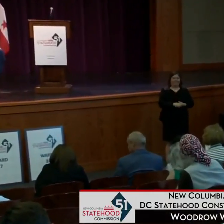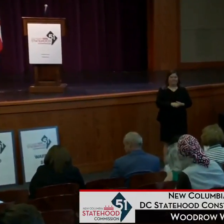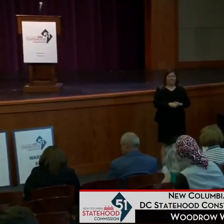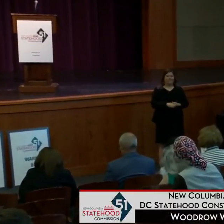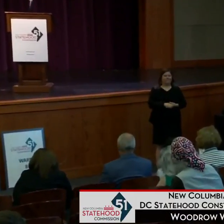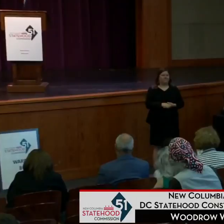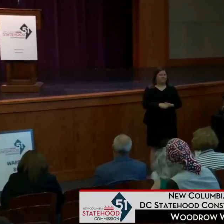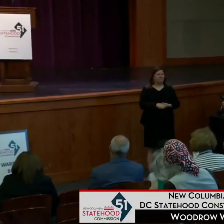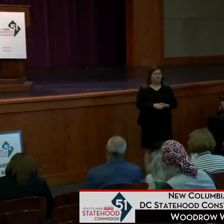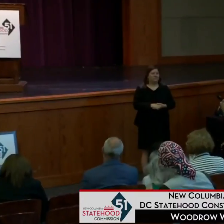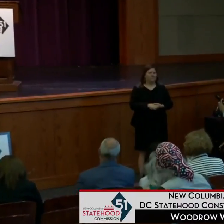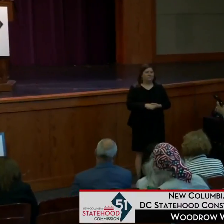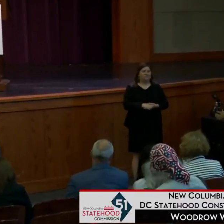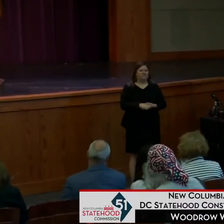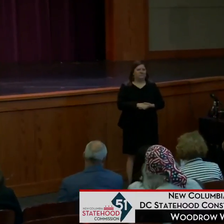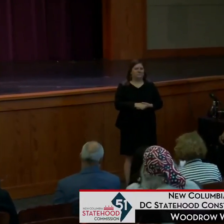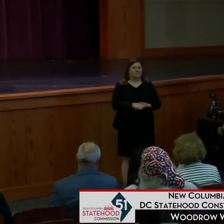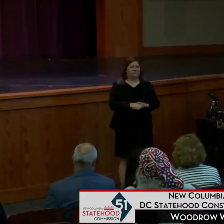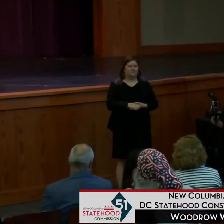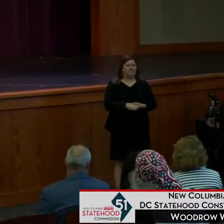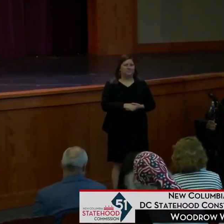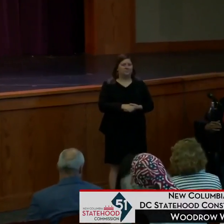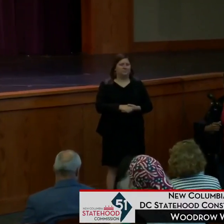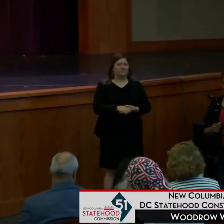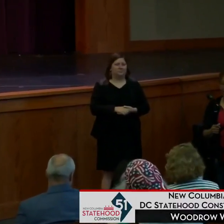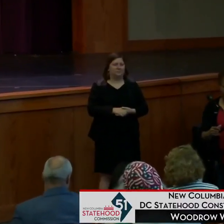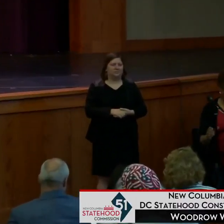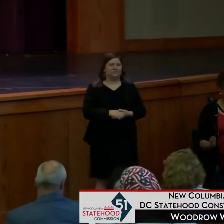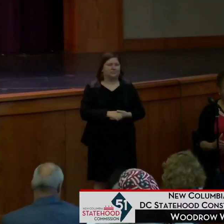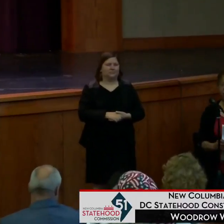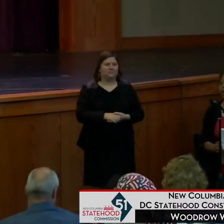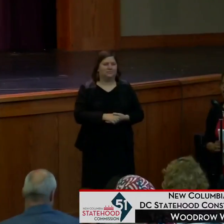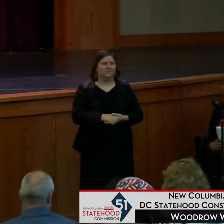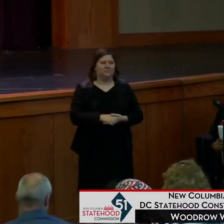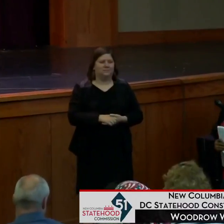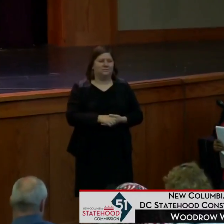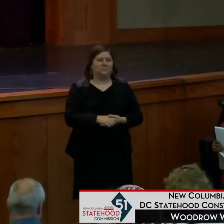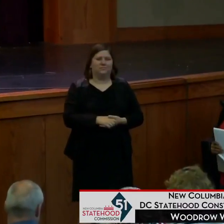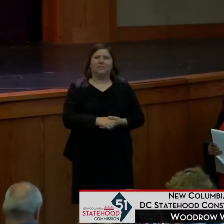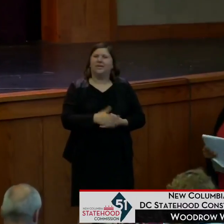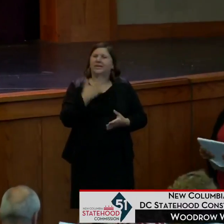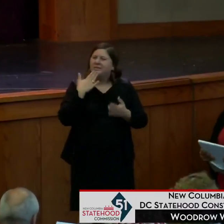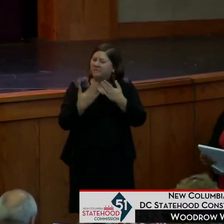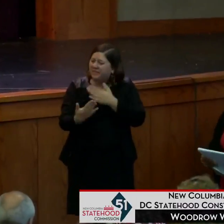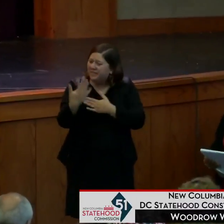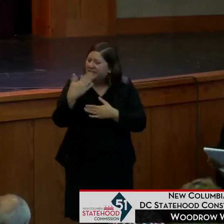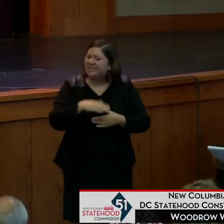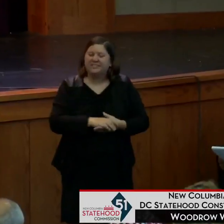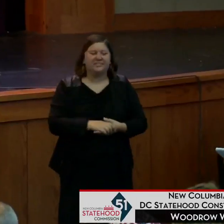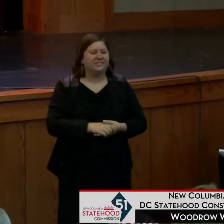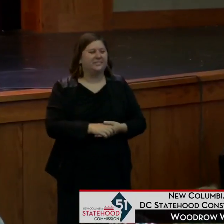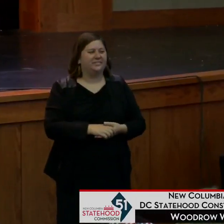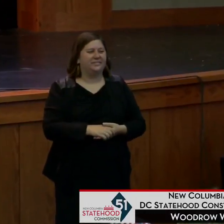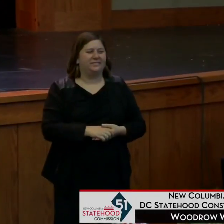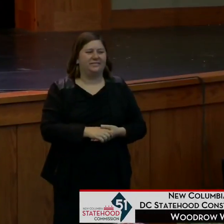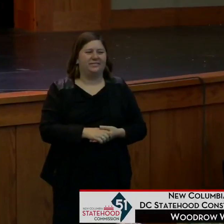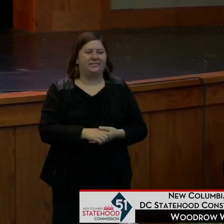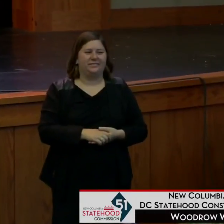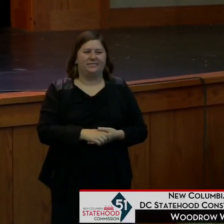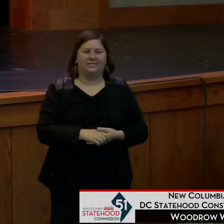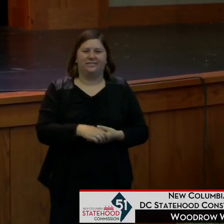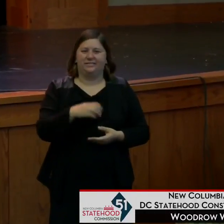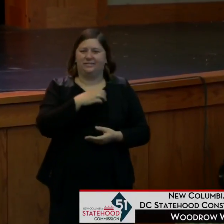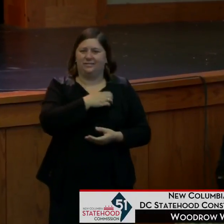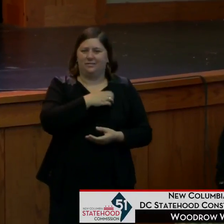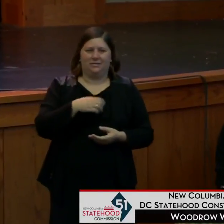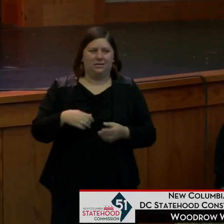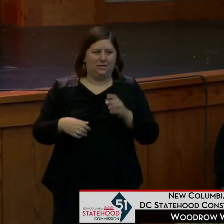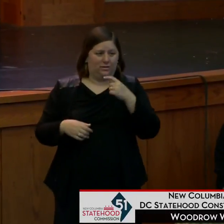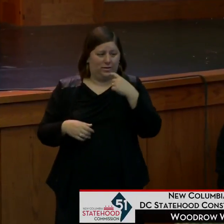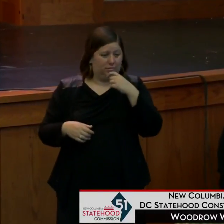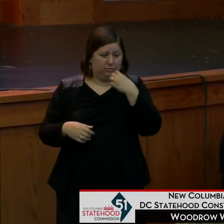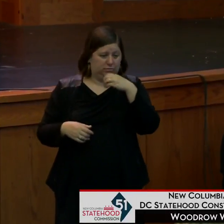YOU HAVE TO SPEAK INTO THE MICROPHONE.